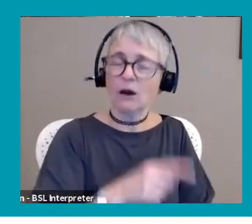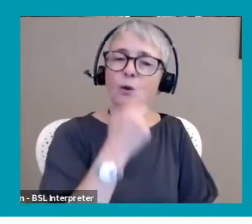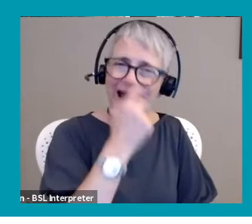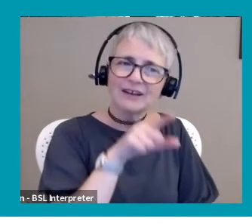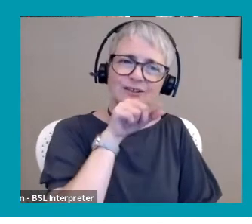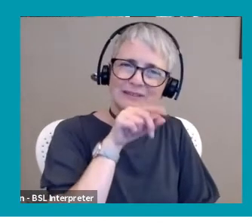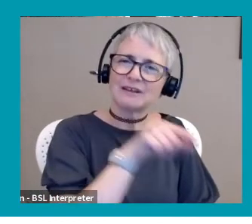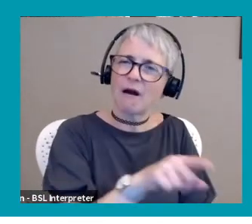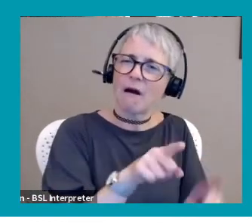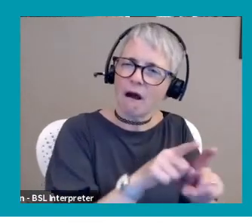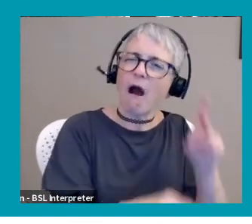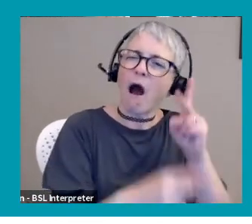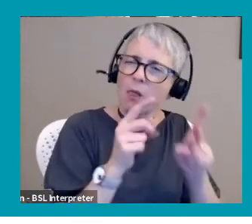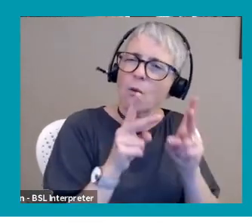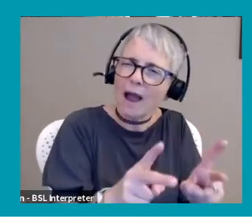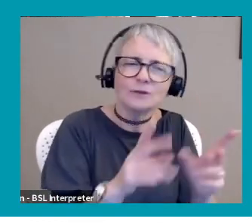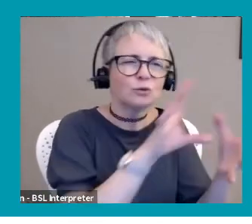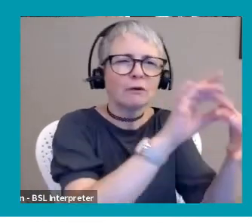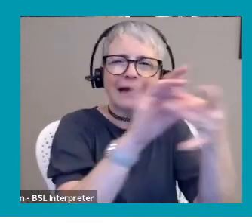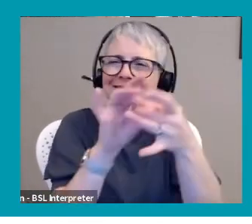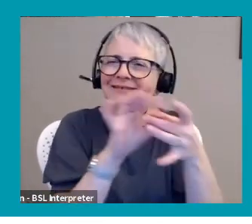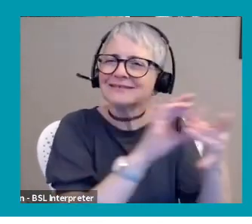another way to connect others to your profile.